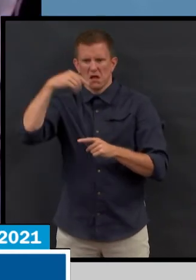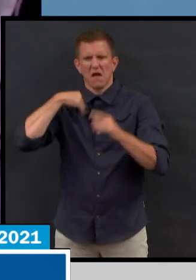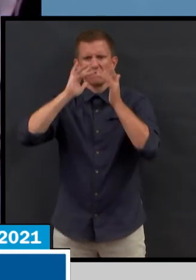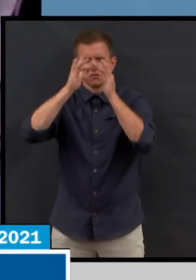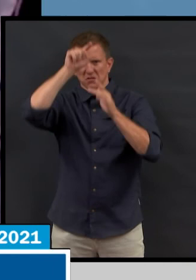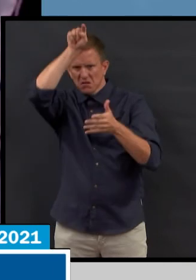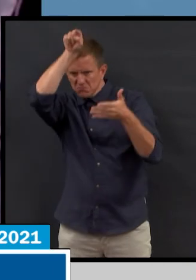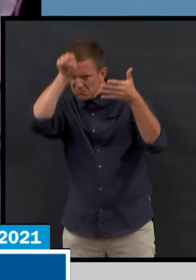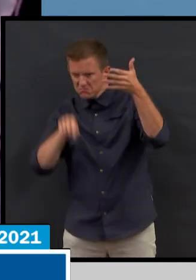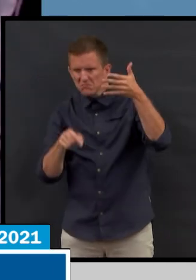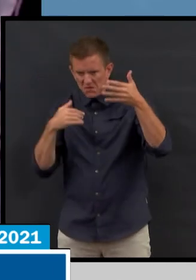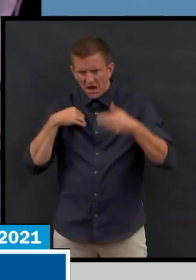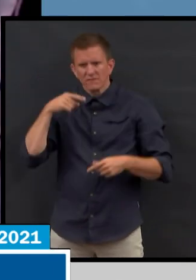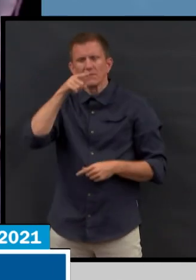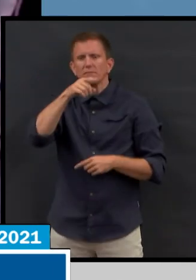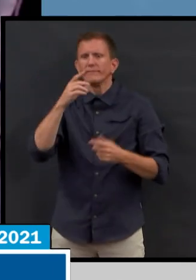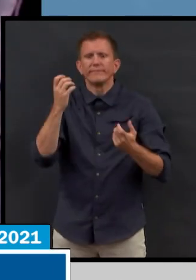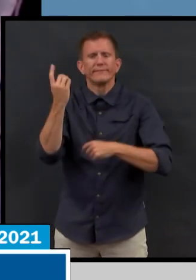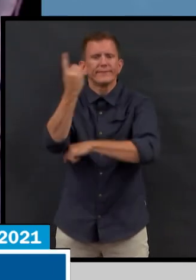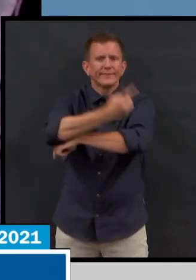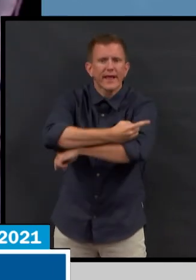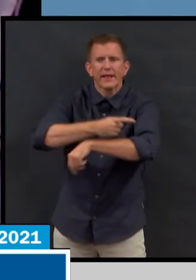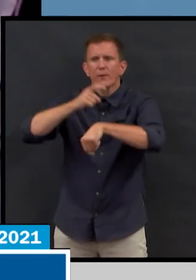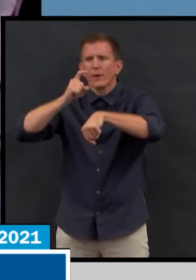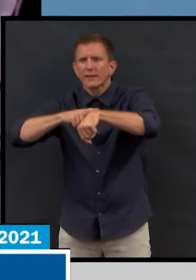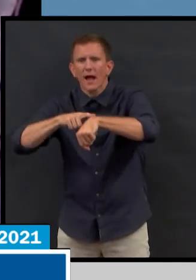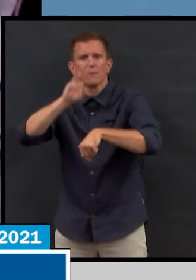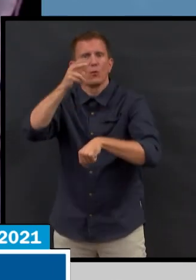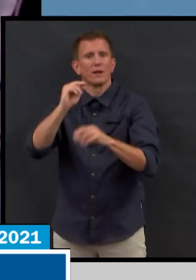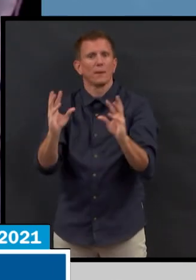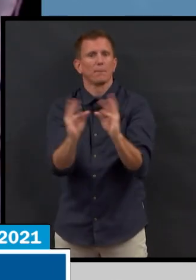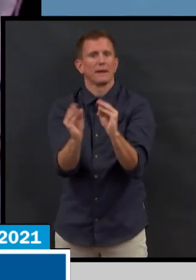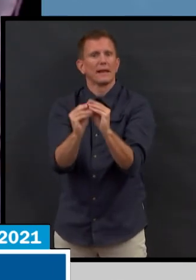herndon and here's another question for you councilman herndon it is coming in from the